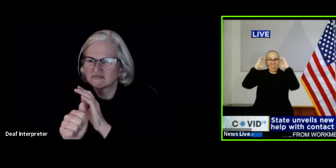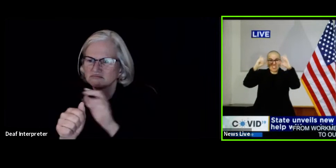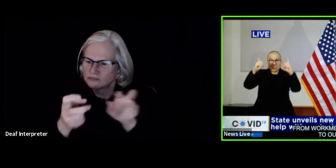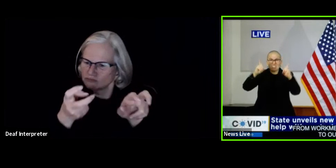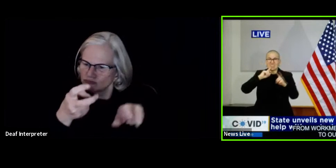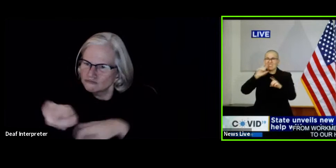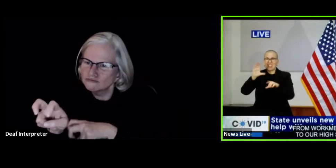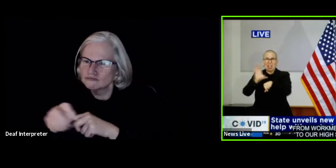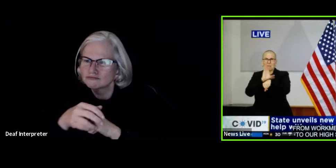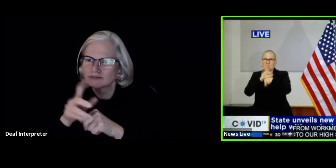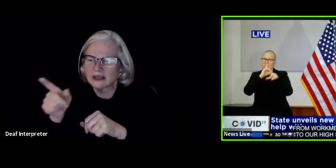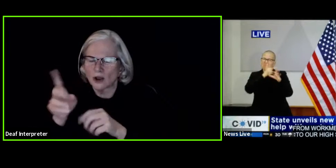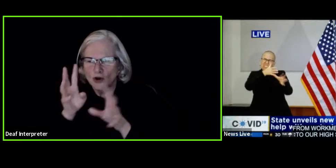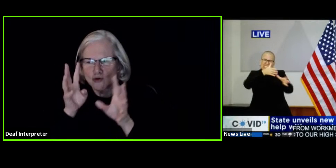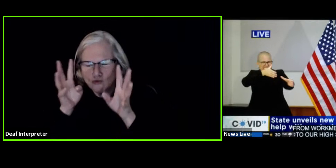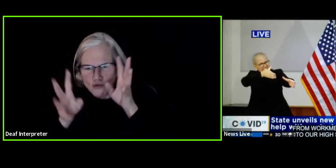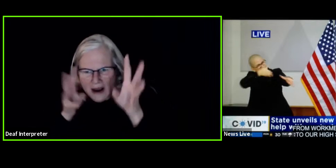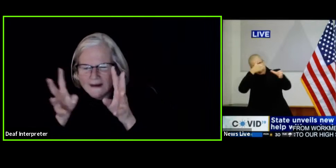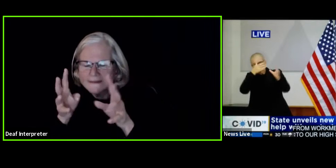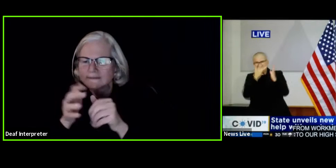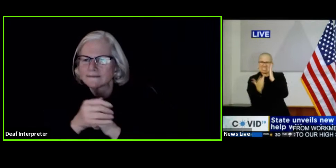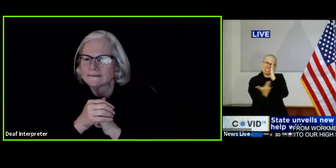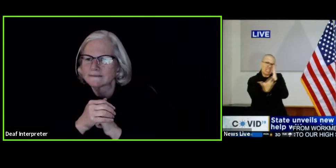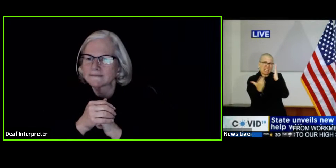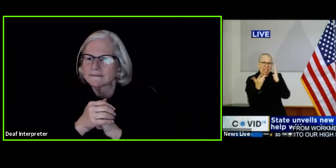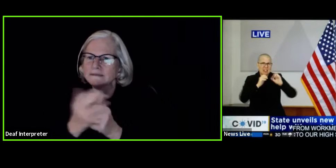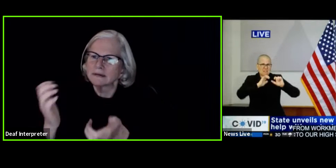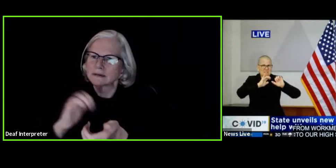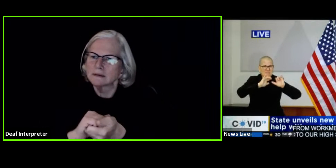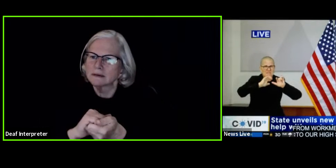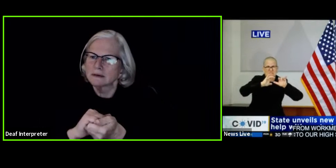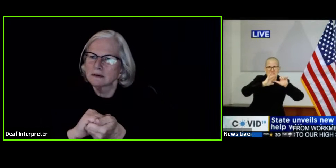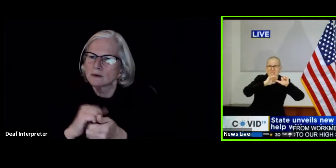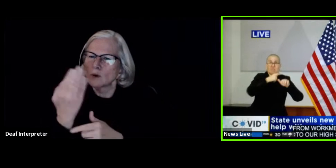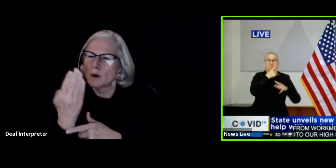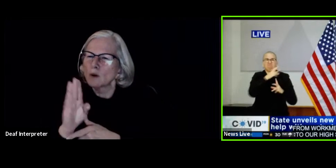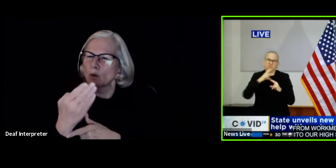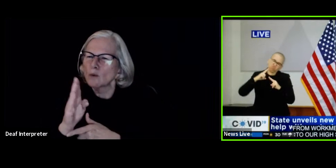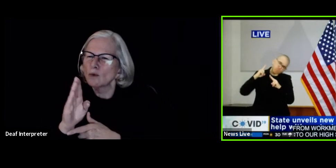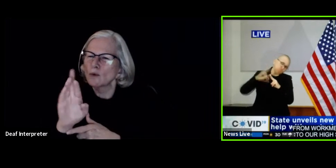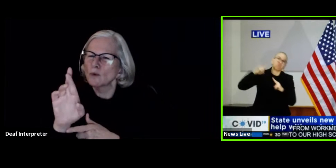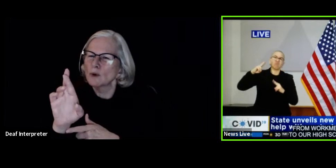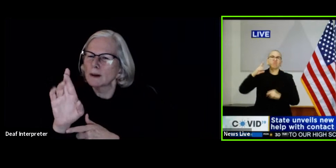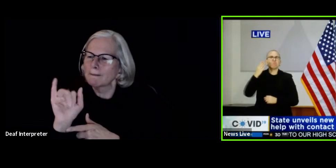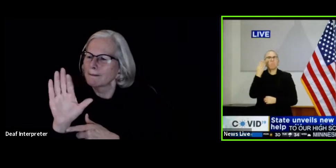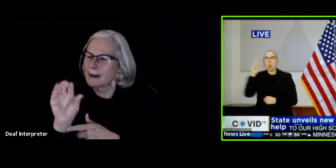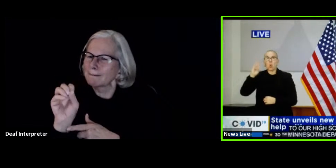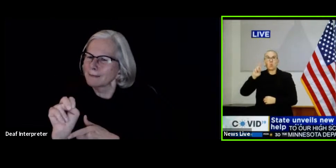COMPUTERS. WORKING WITH THE BLUE RIBBON COMMISSION ON TECHNOLOGY. WORKING TOGETHER WITH PUBLIC, PRIVATE,